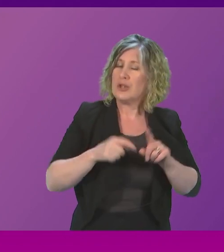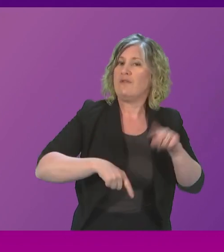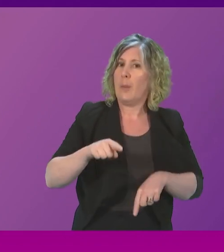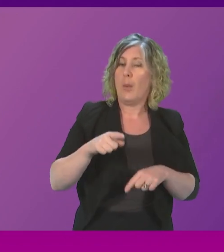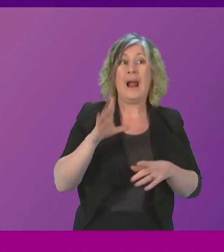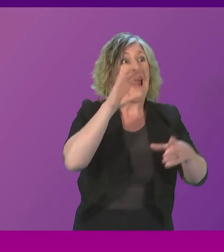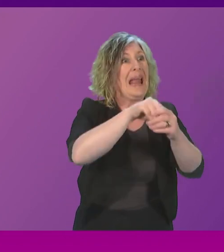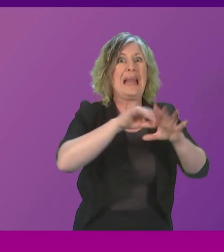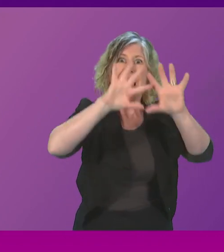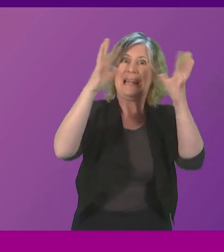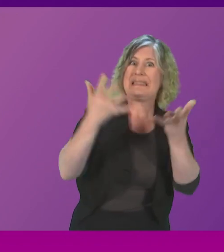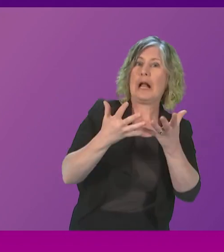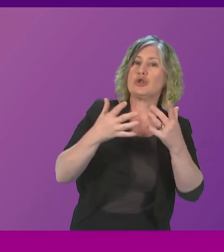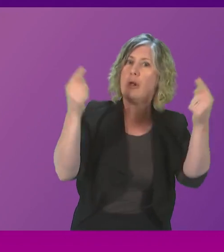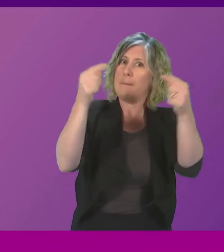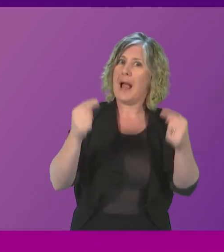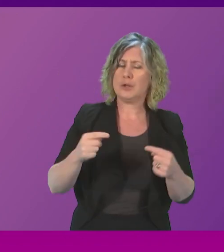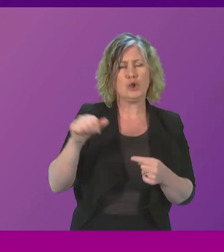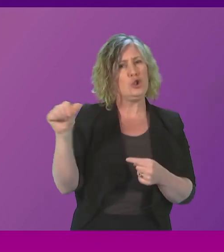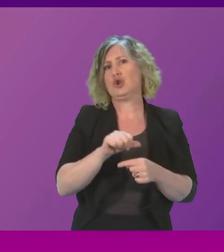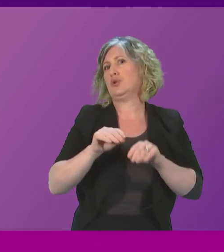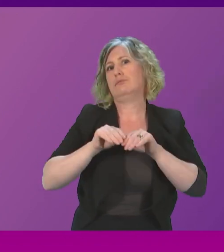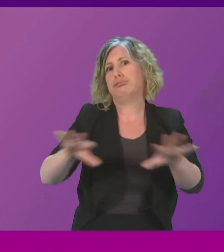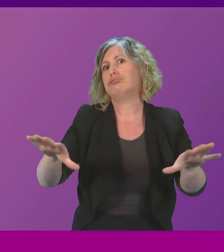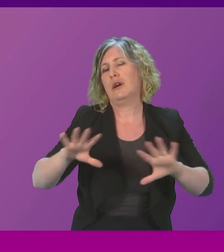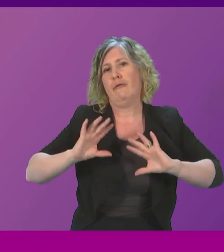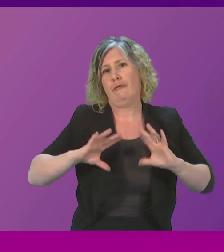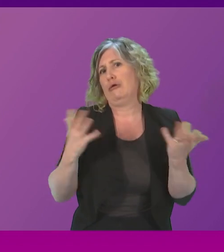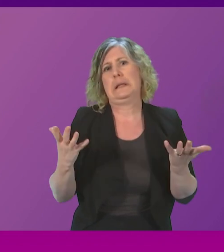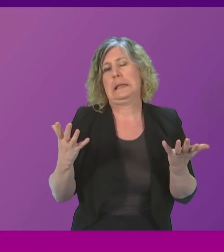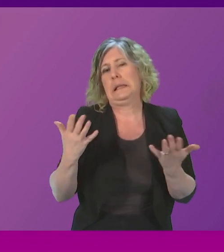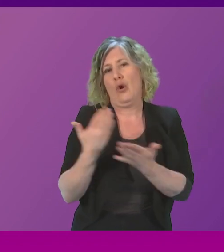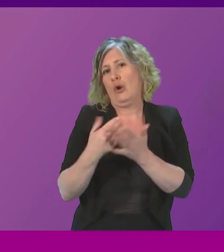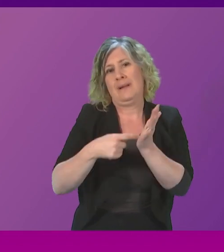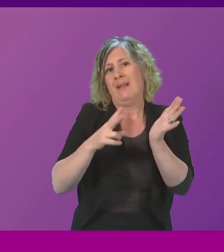and men’s teams play in should be part of the crown jewels of free-to-air sporting events.